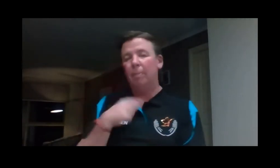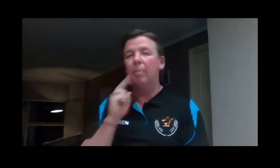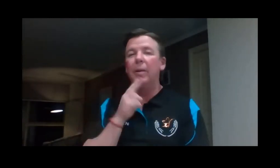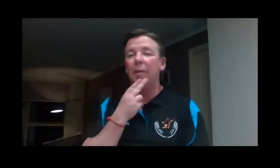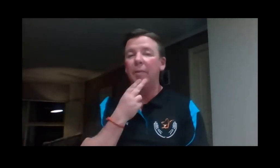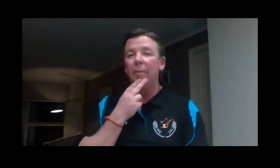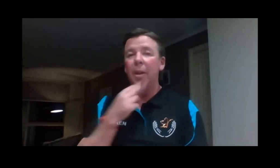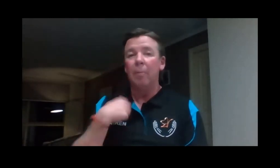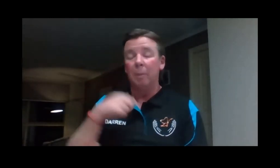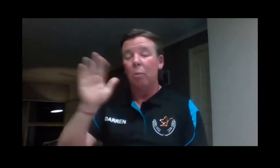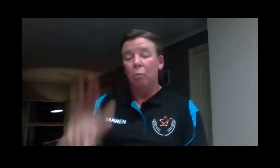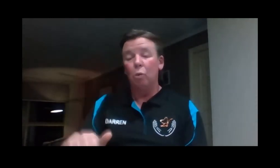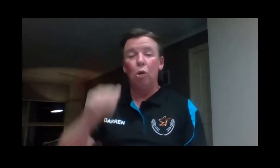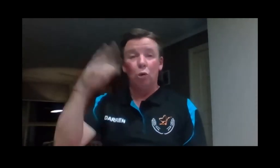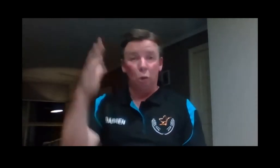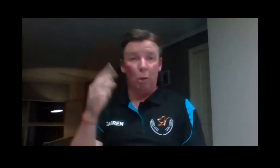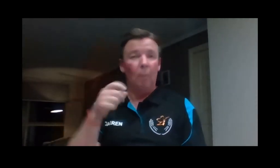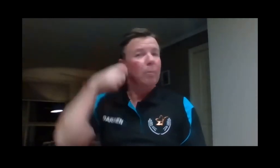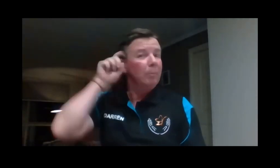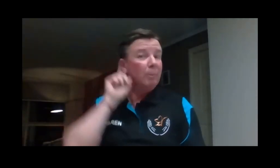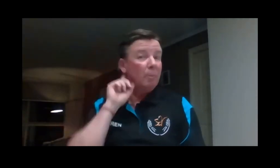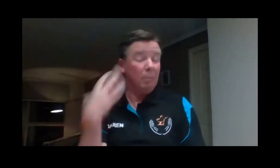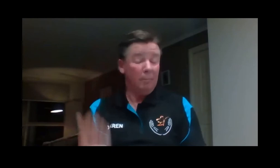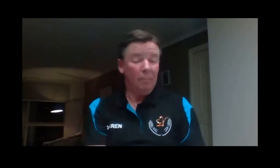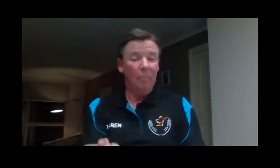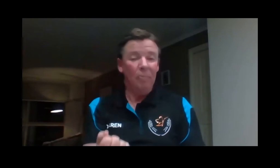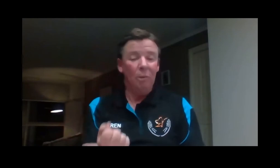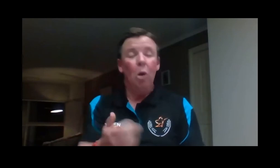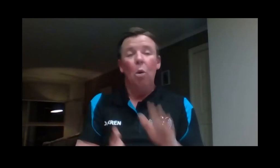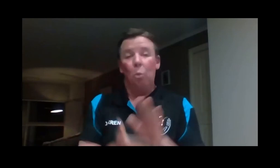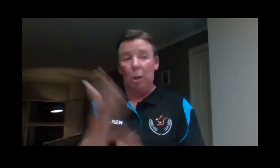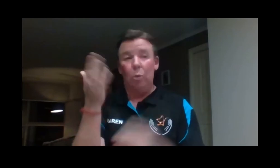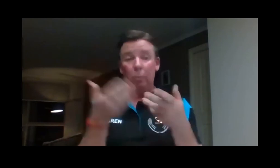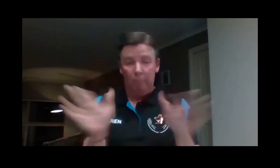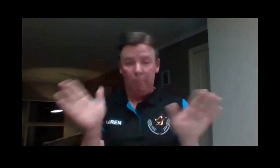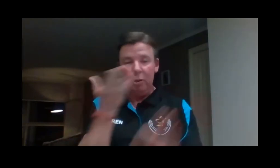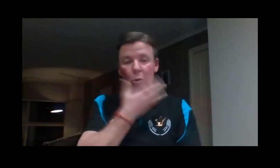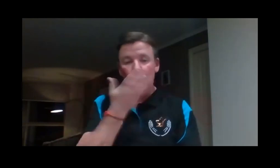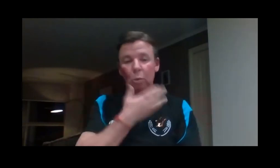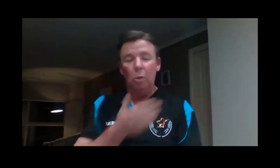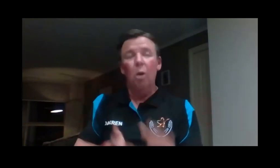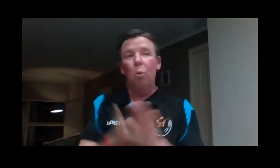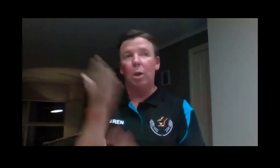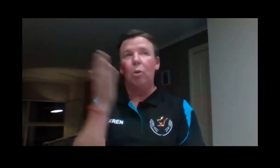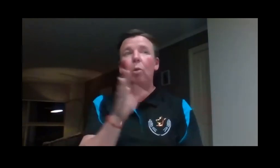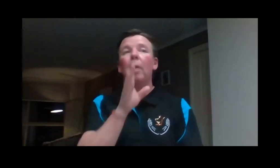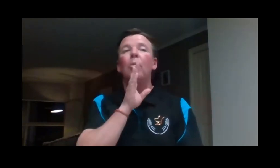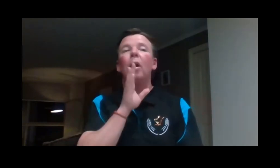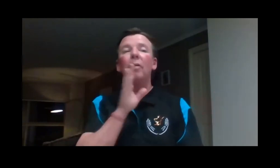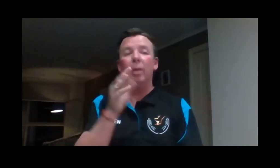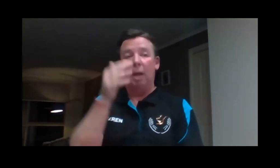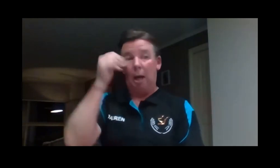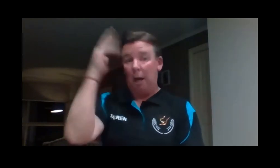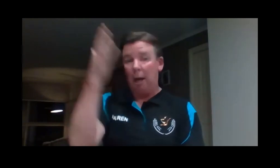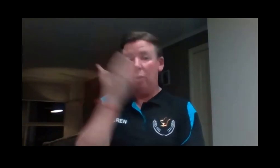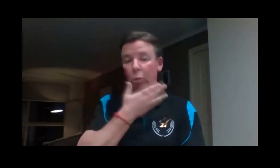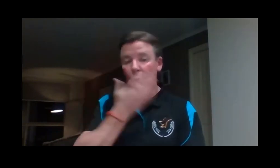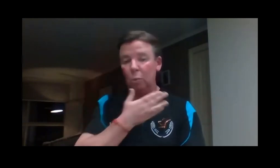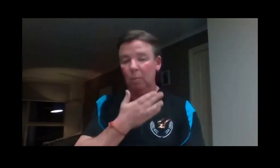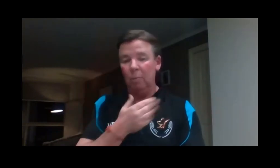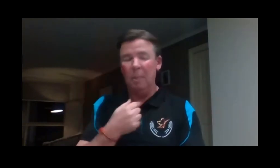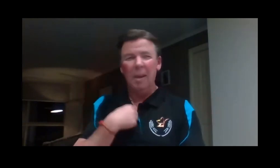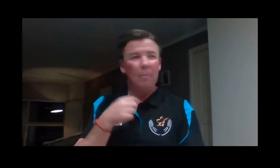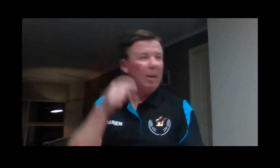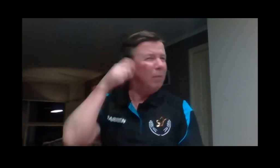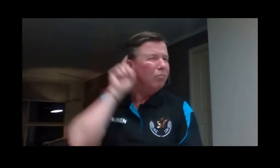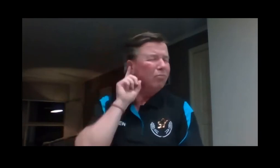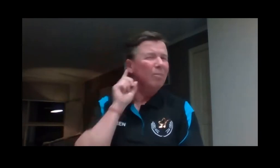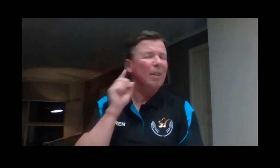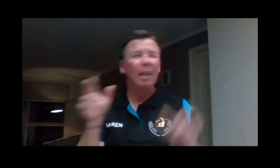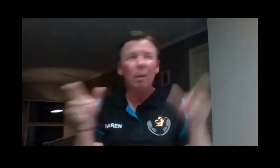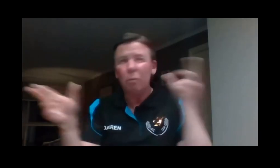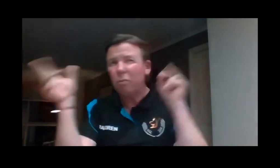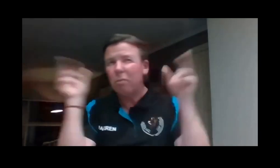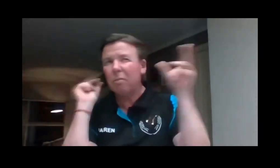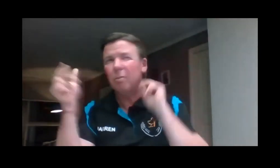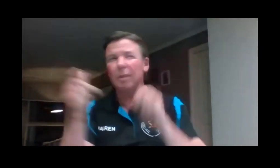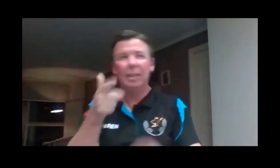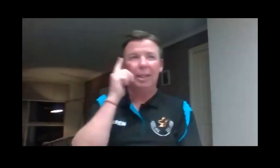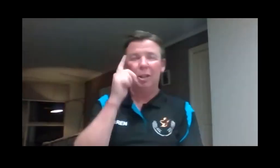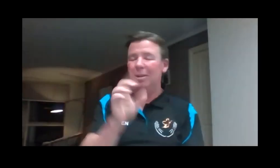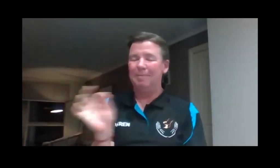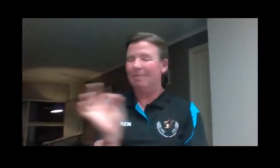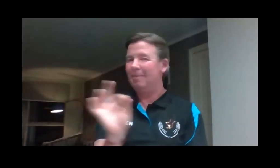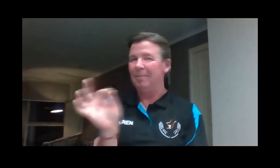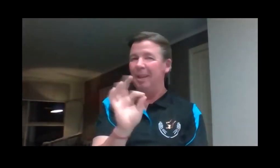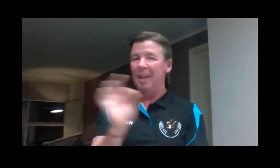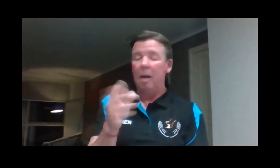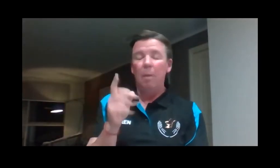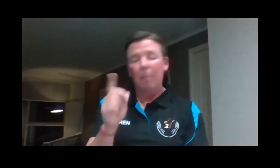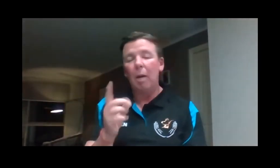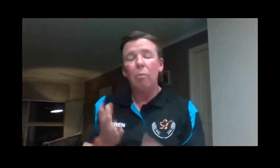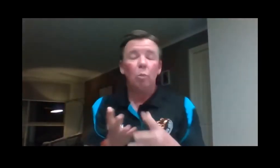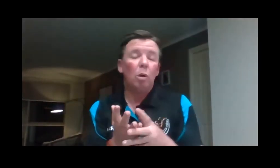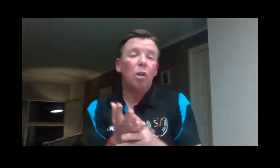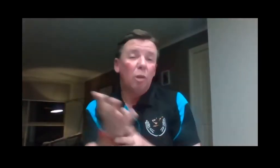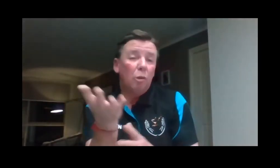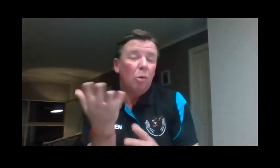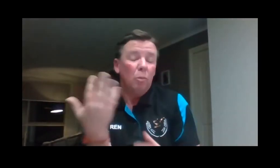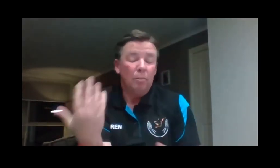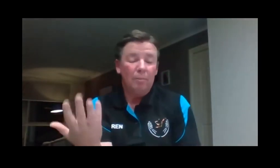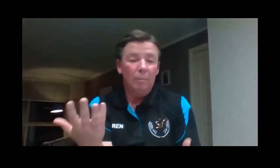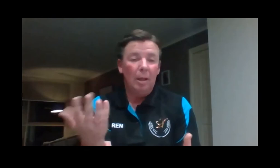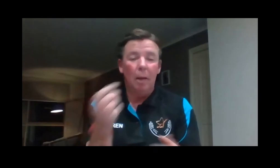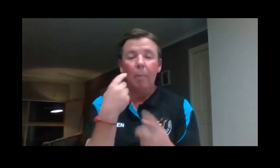Many teachers were [signs] unhelpful, but when I got part way through year 10 I said